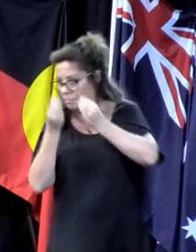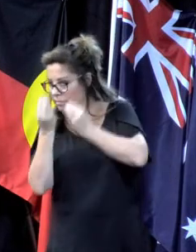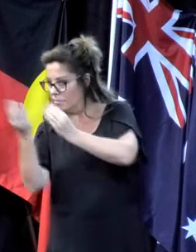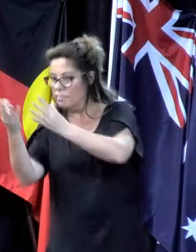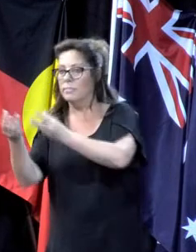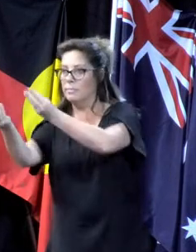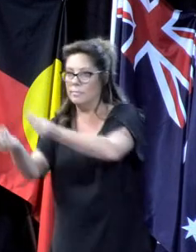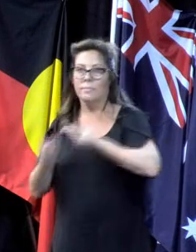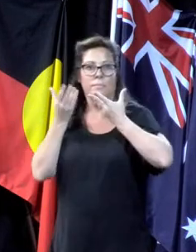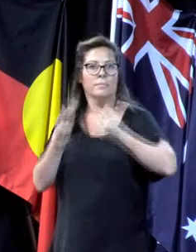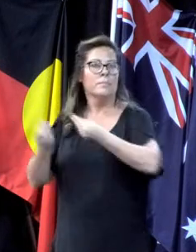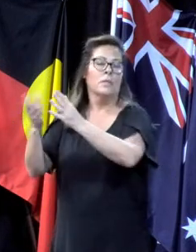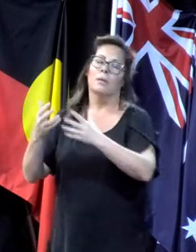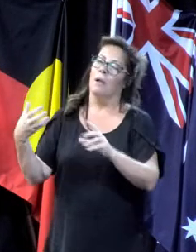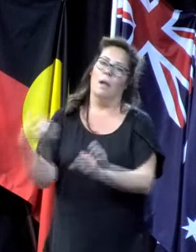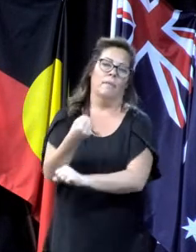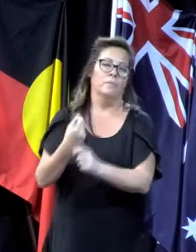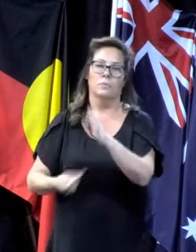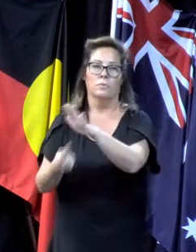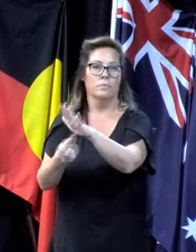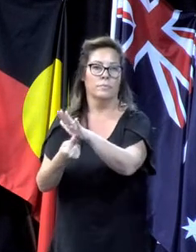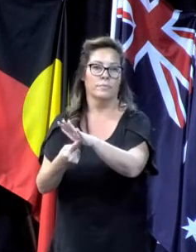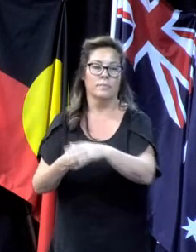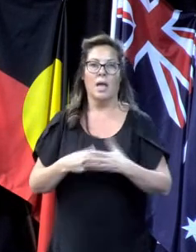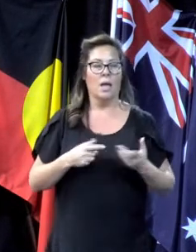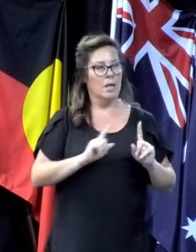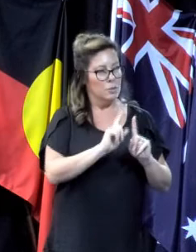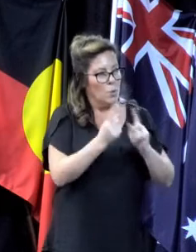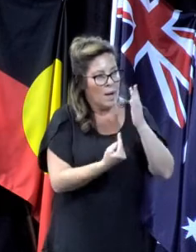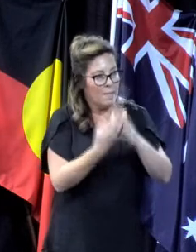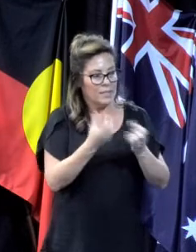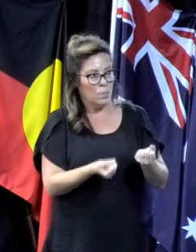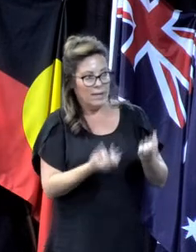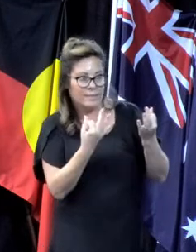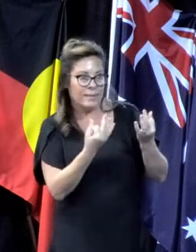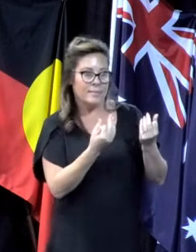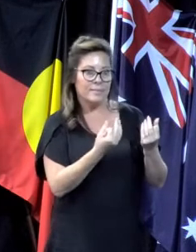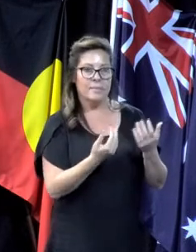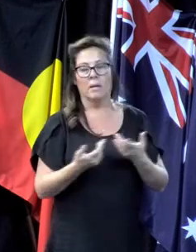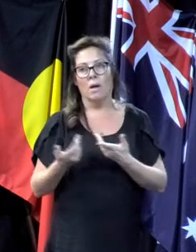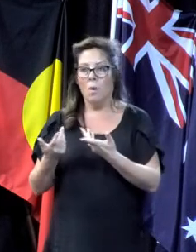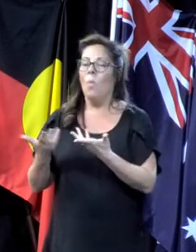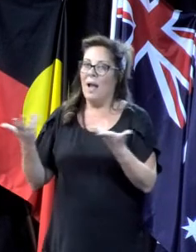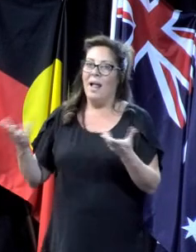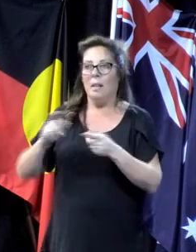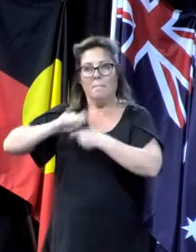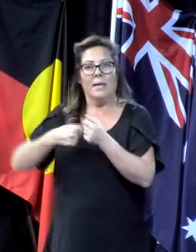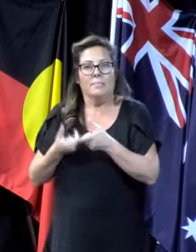And when you don’t have it? MS PRICHARD: It does. It makes things more difficult, absolutely. Yes. DR MELLIFONT: And how?